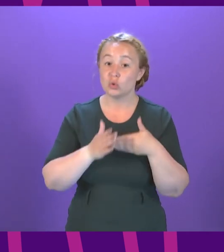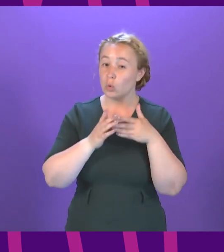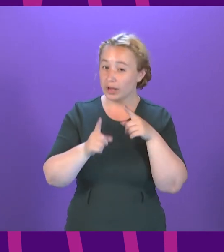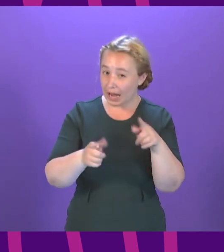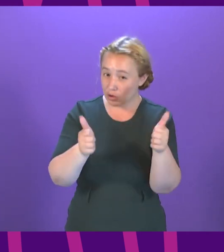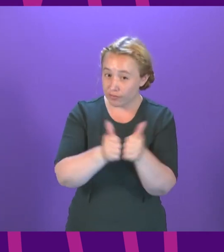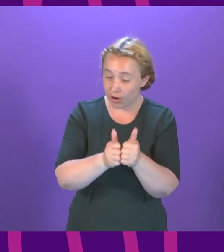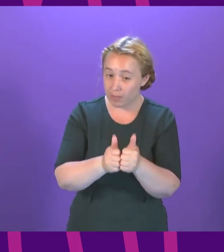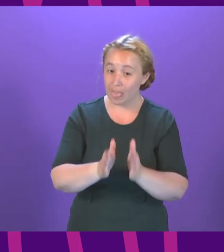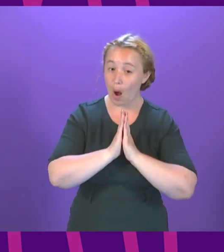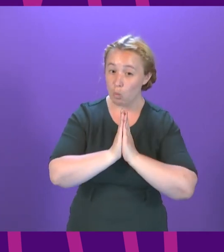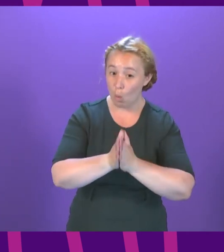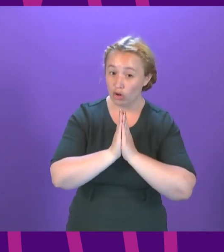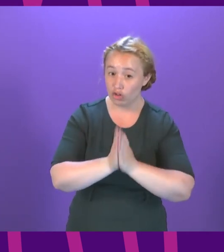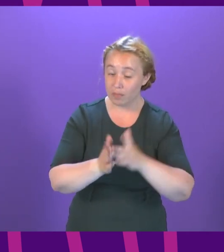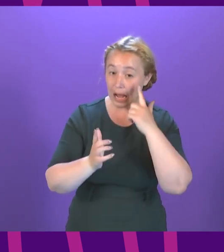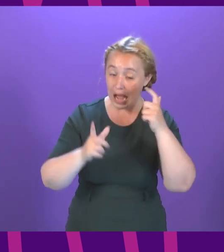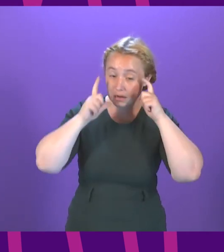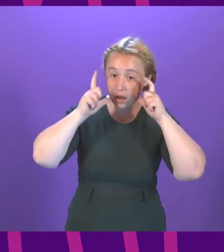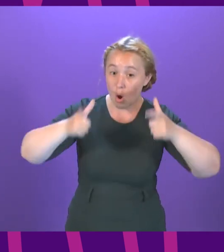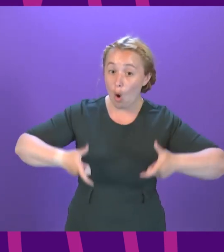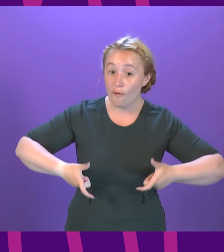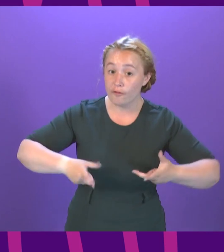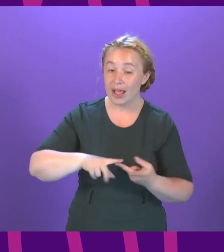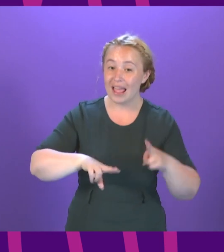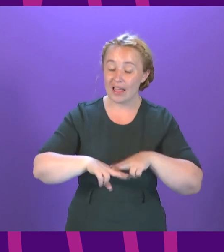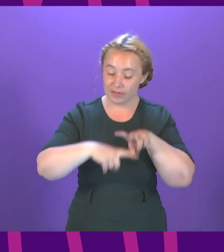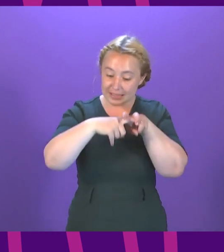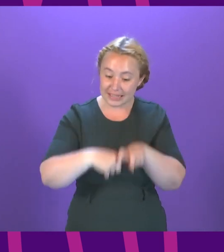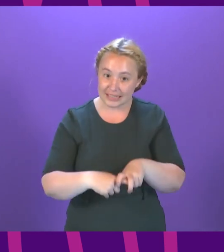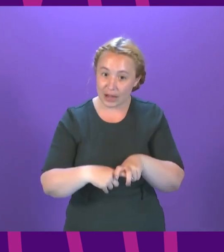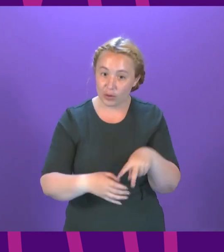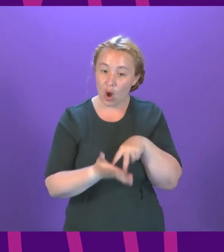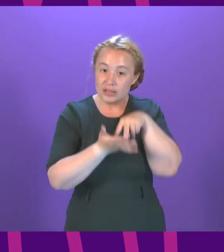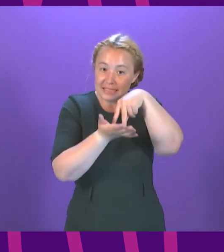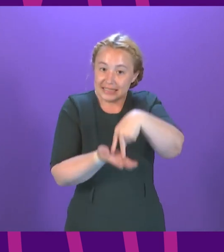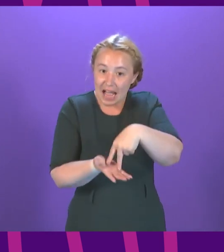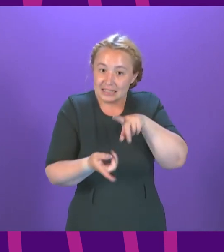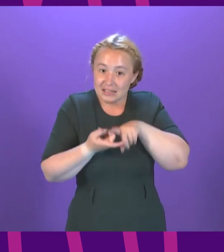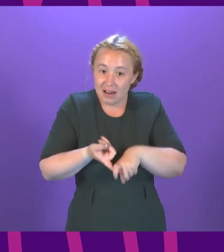worshippers to remove face coverings when they are seated, standing in place or kneeling in prayer?